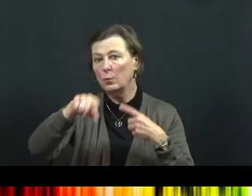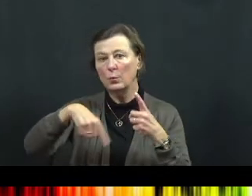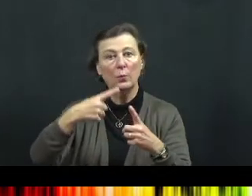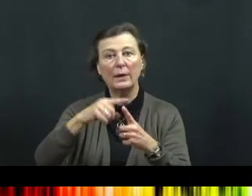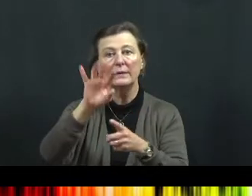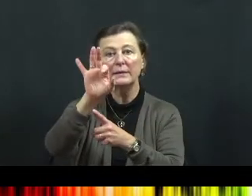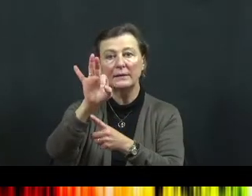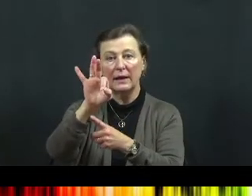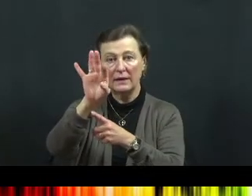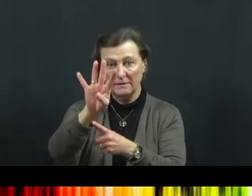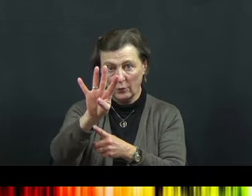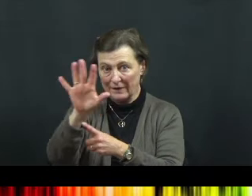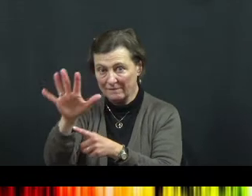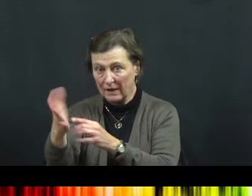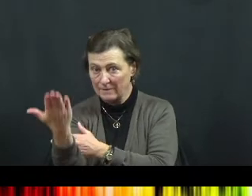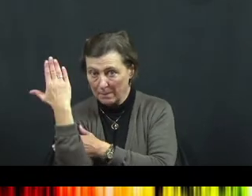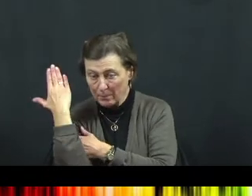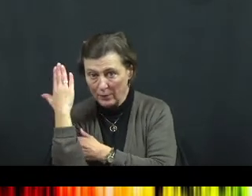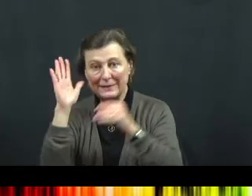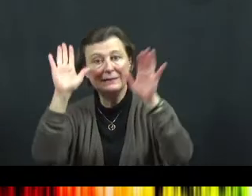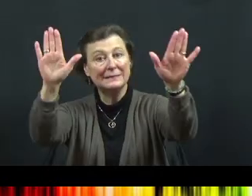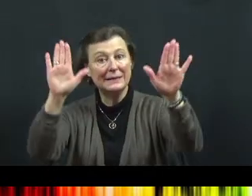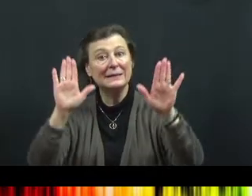on Sunday mornings via Zoom.